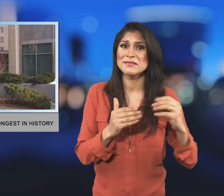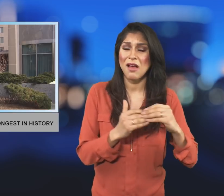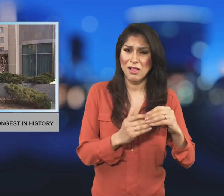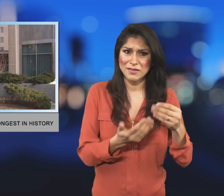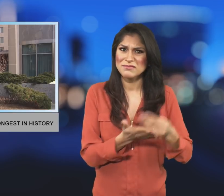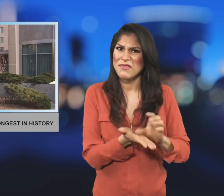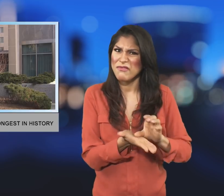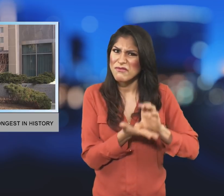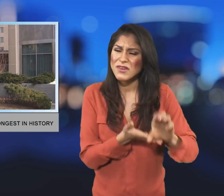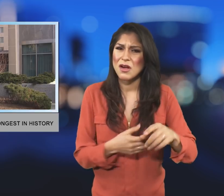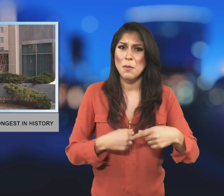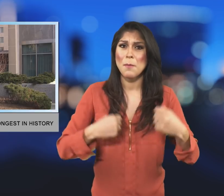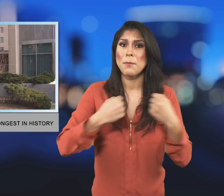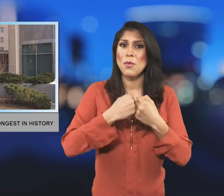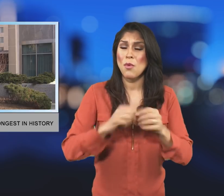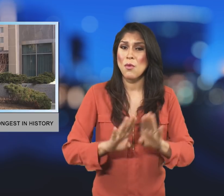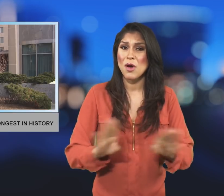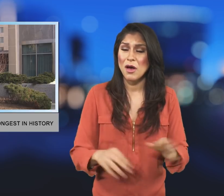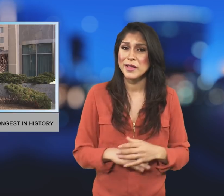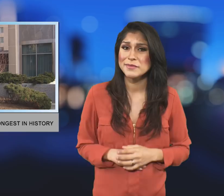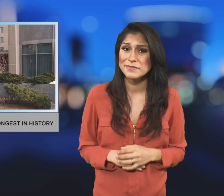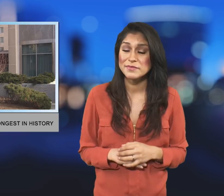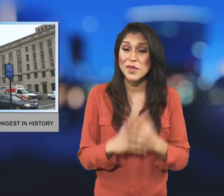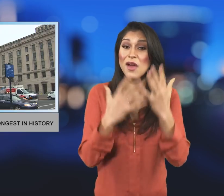Trump's $5 billion border wall.